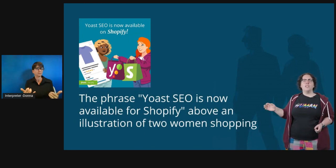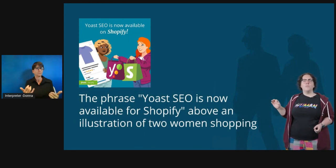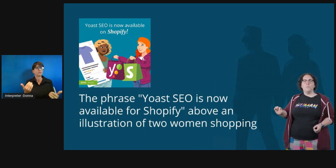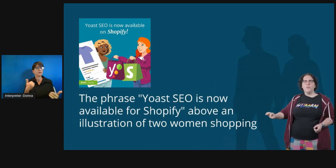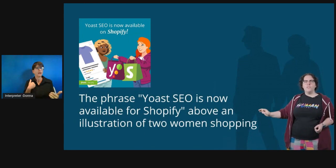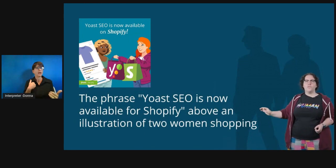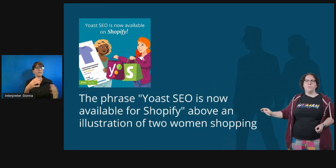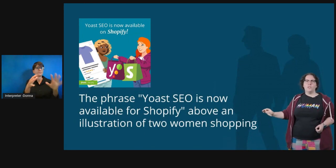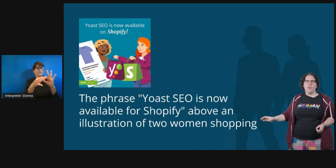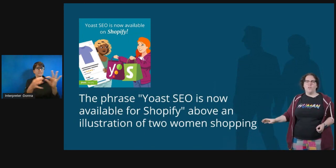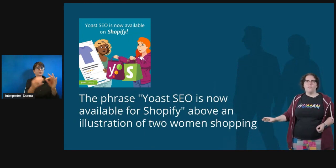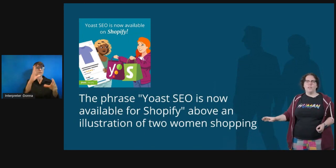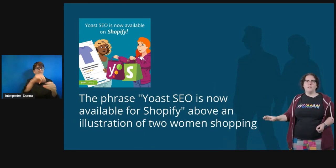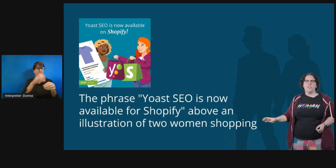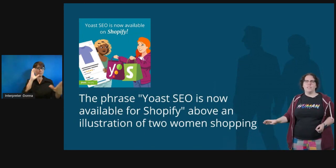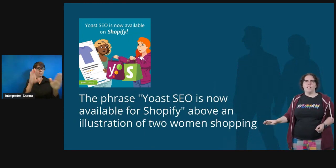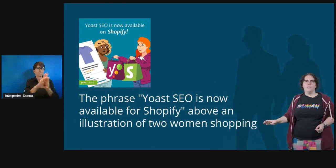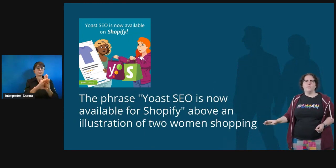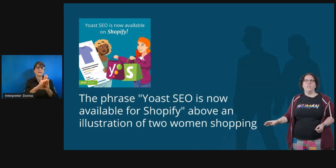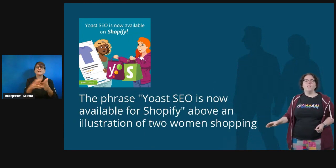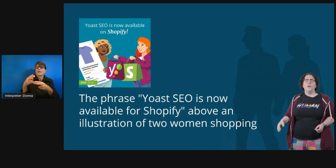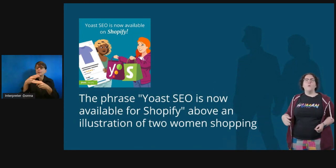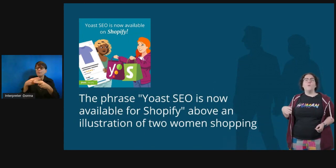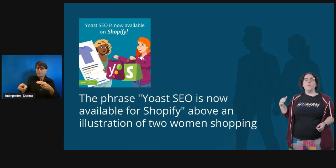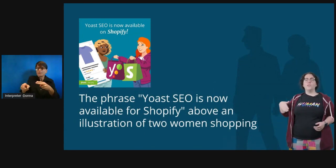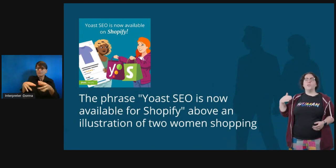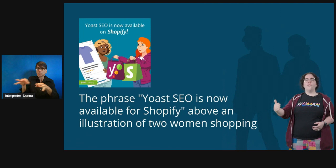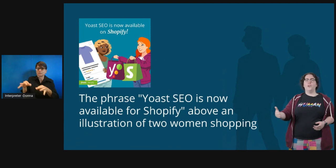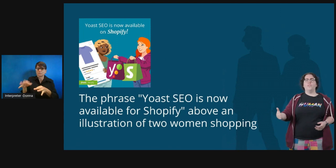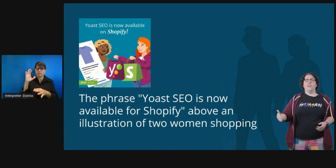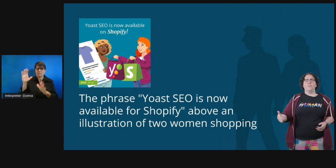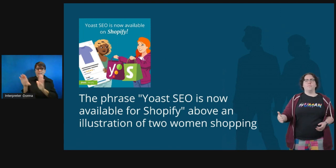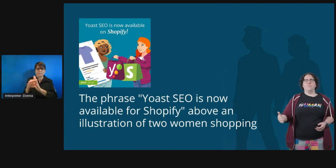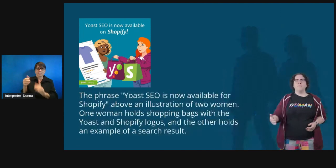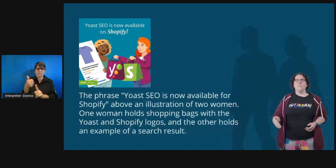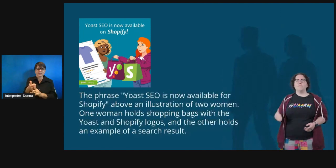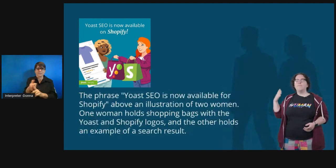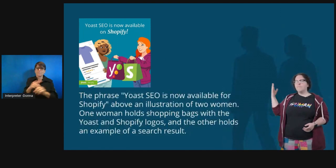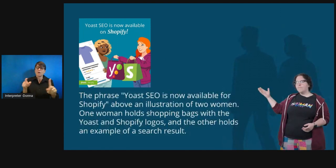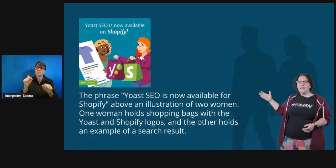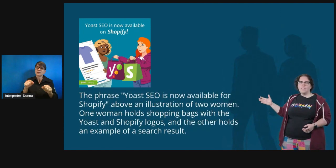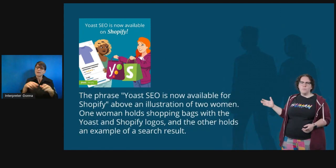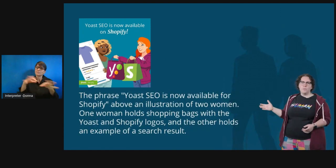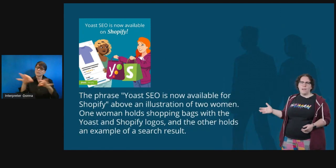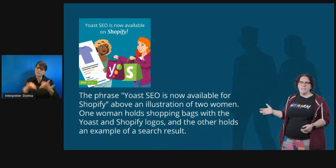and a brief description of the image itself. But we could go further. That’s much better.